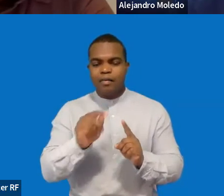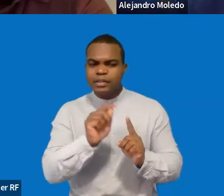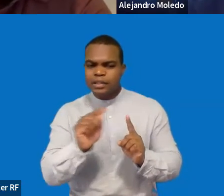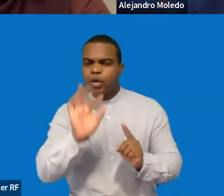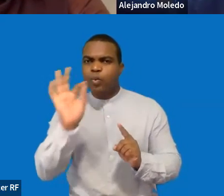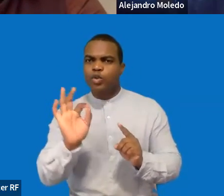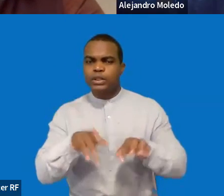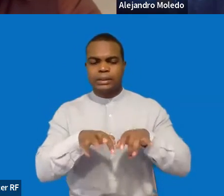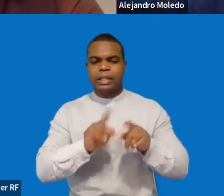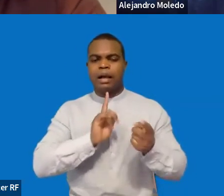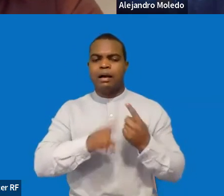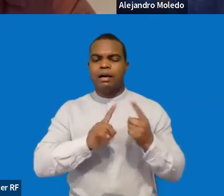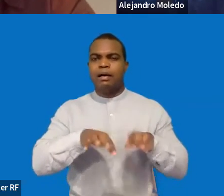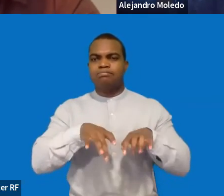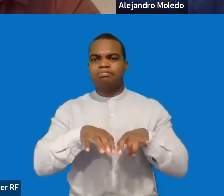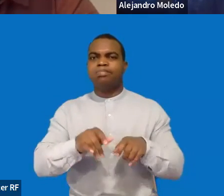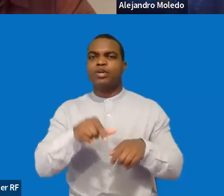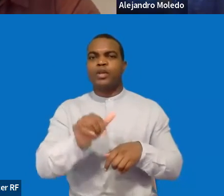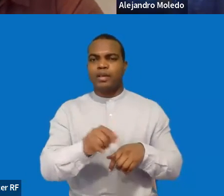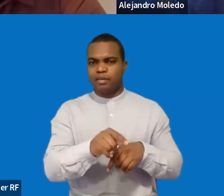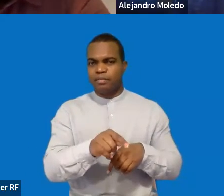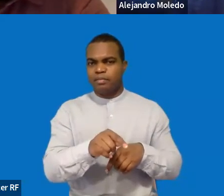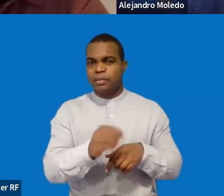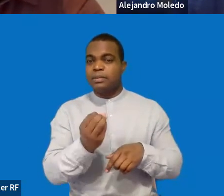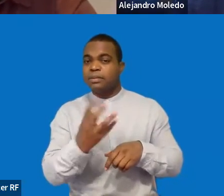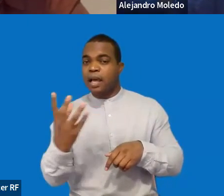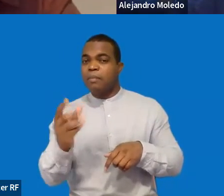about the digital part of the card. I'll try to unite it.